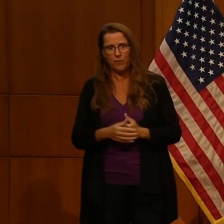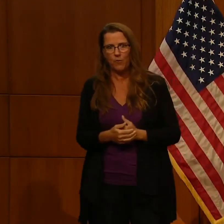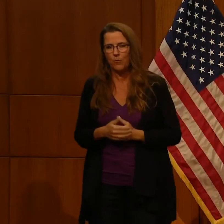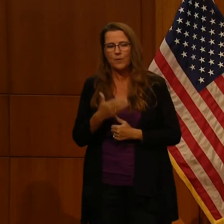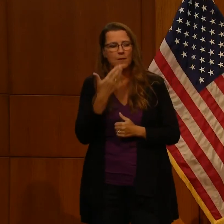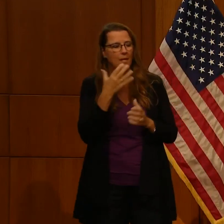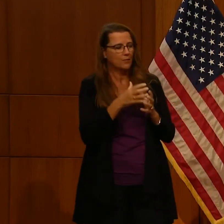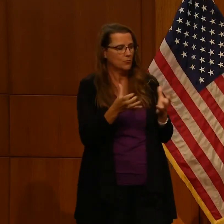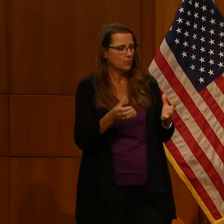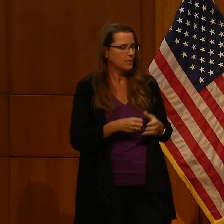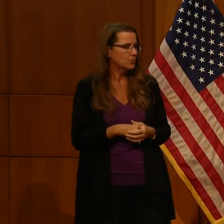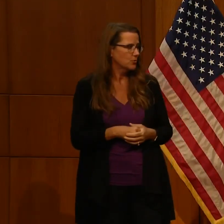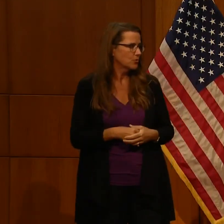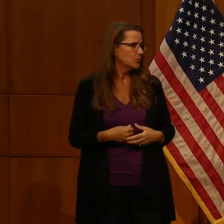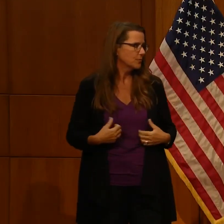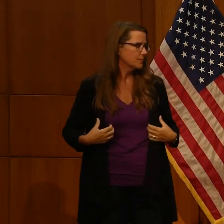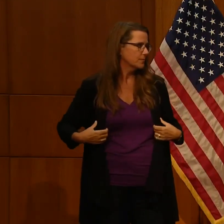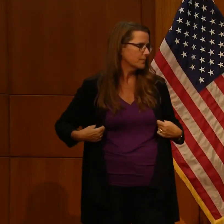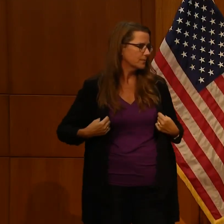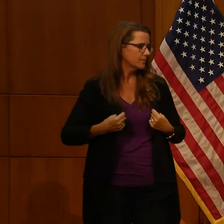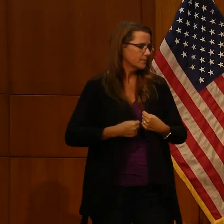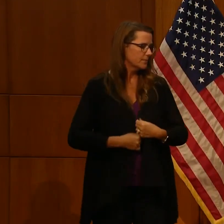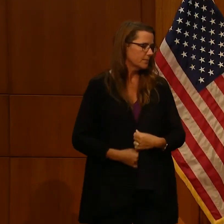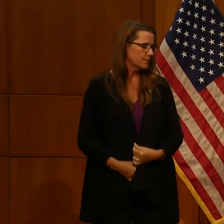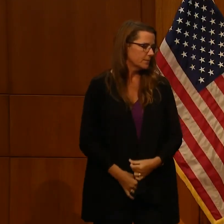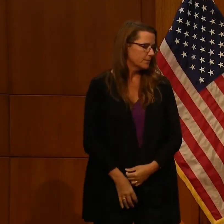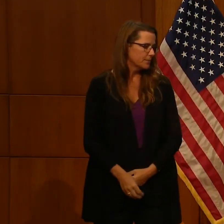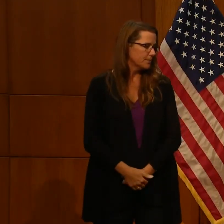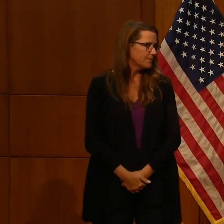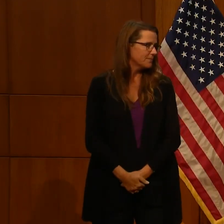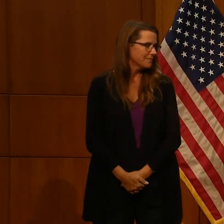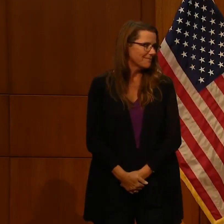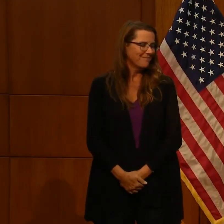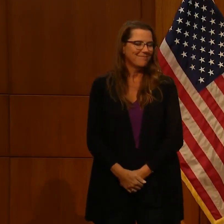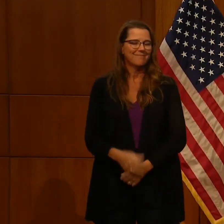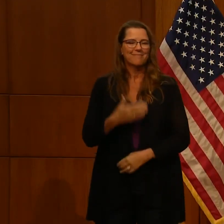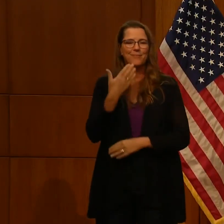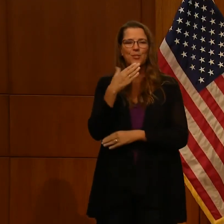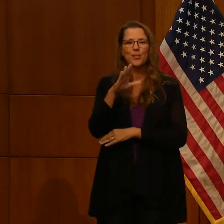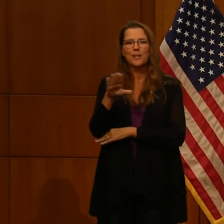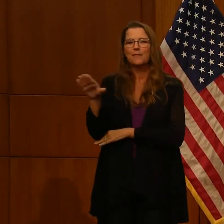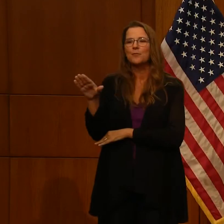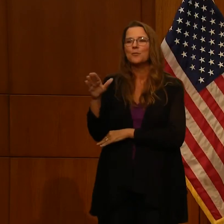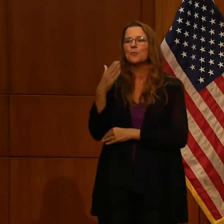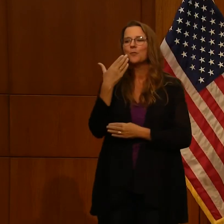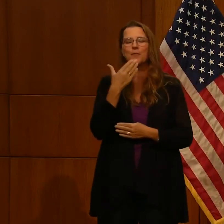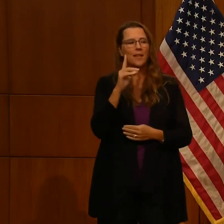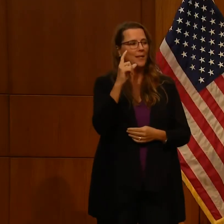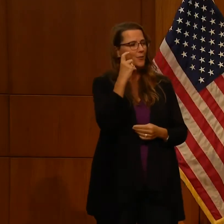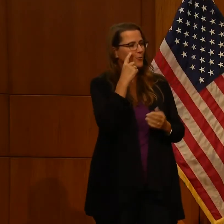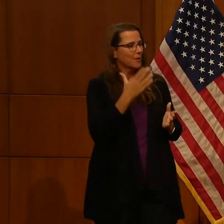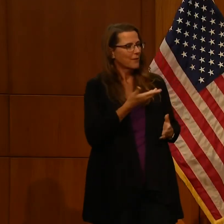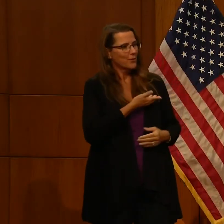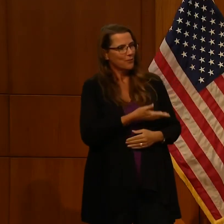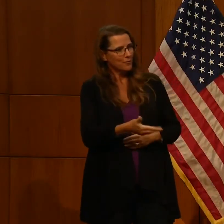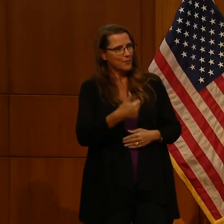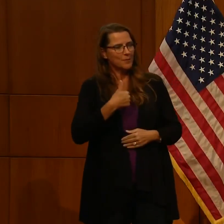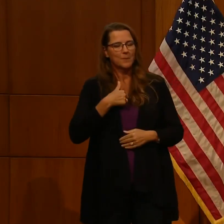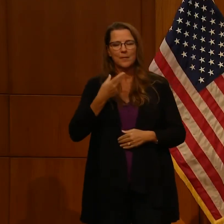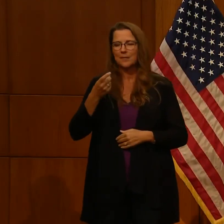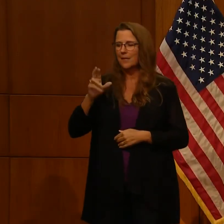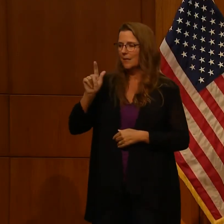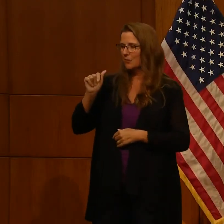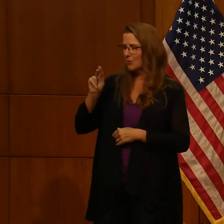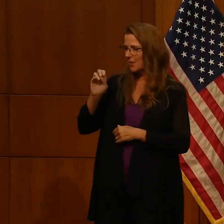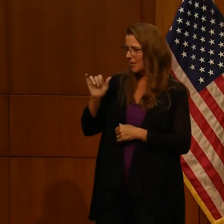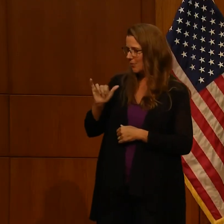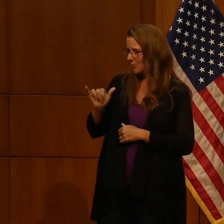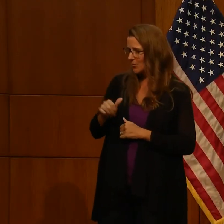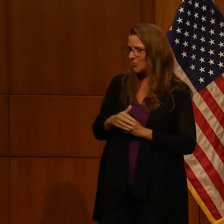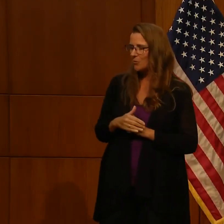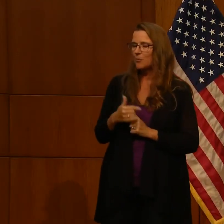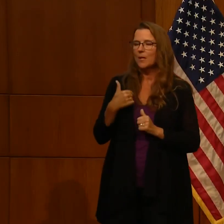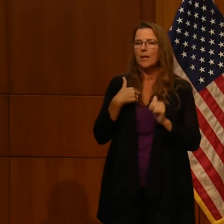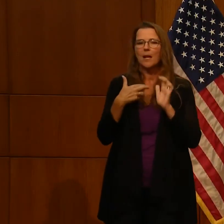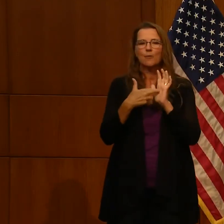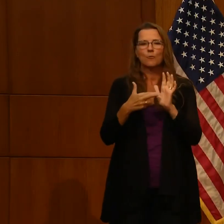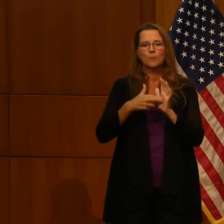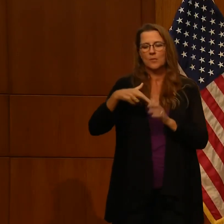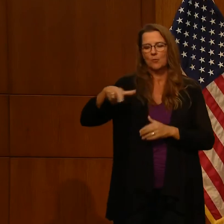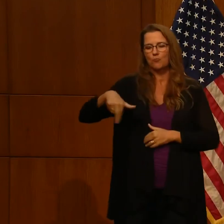YOU. GOOD AFTERNOON AND THANK